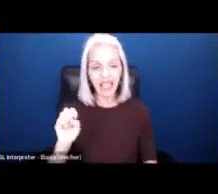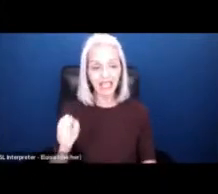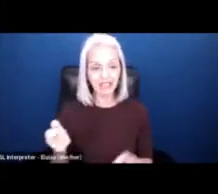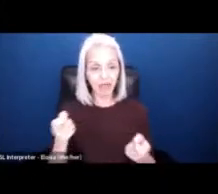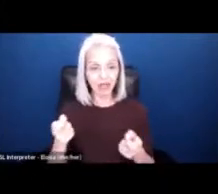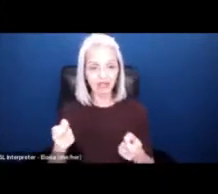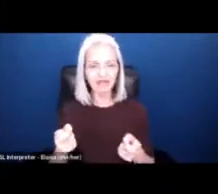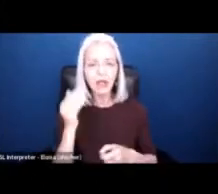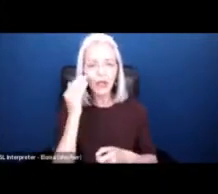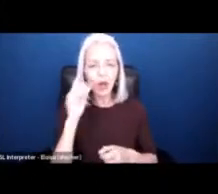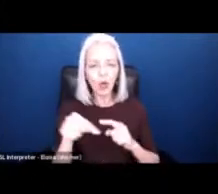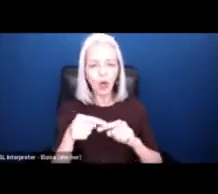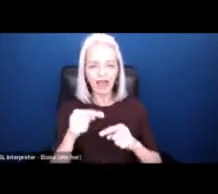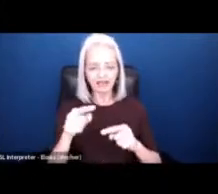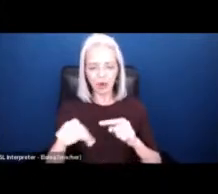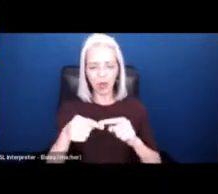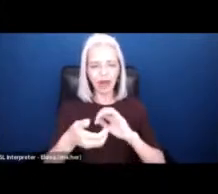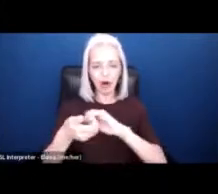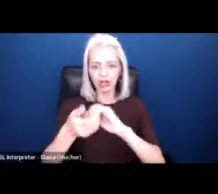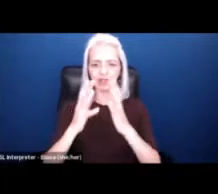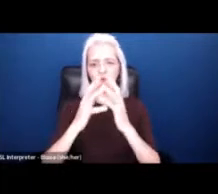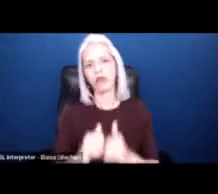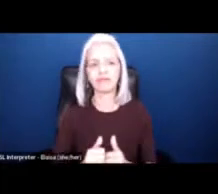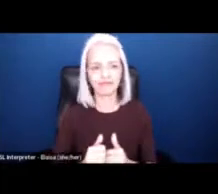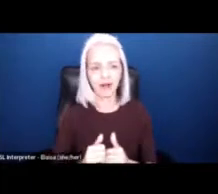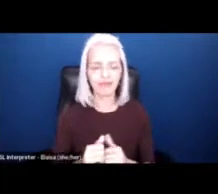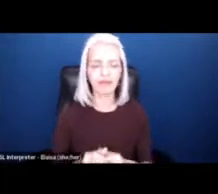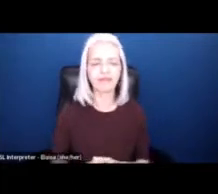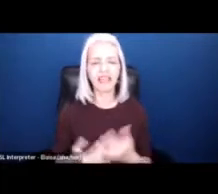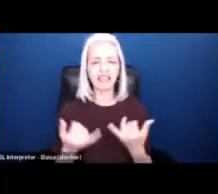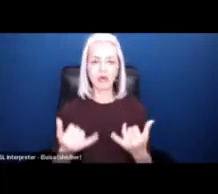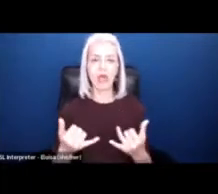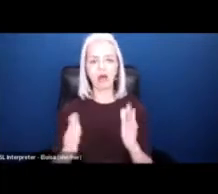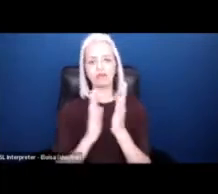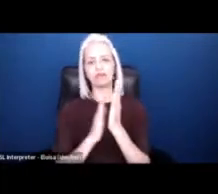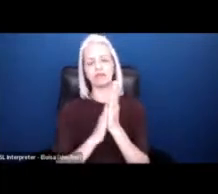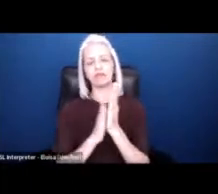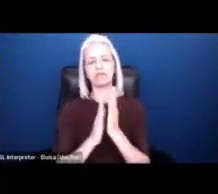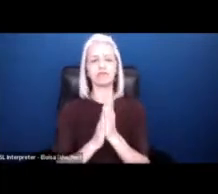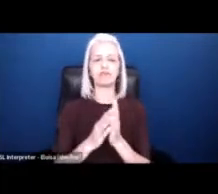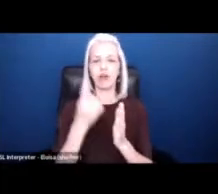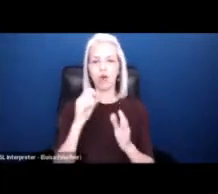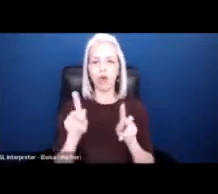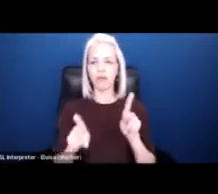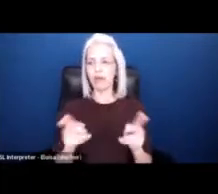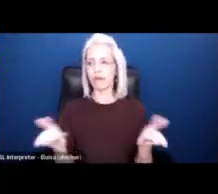apart. So I just want to really do a shout out for the audience that's with us today in terms of